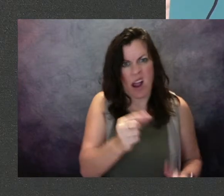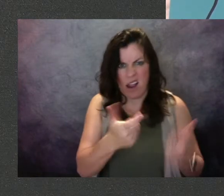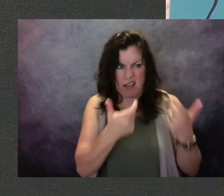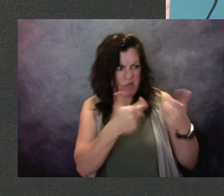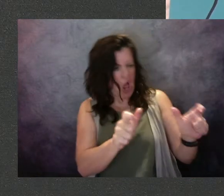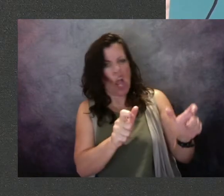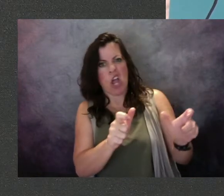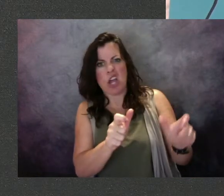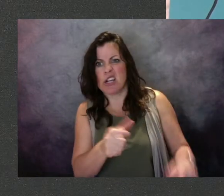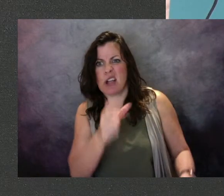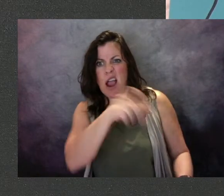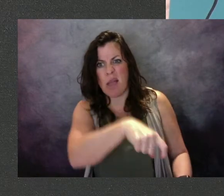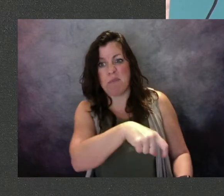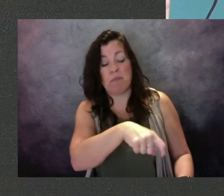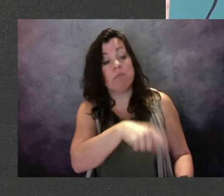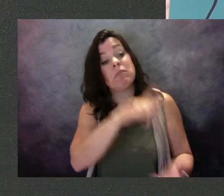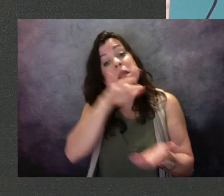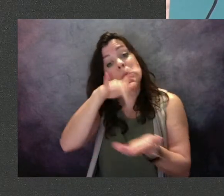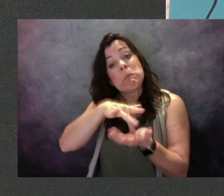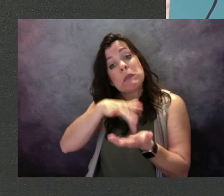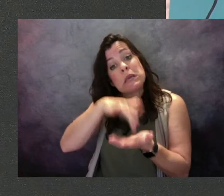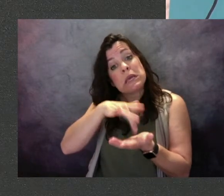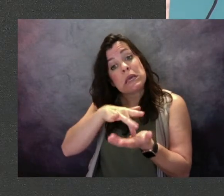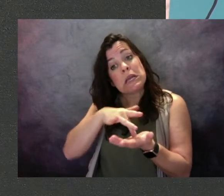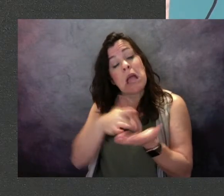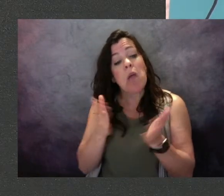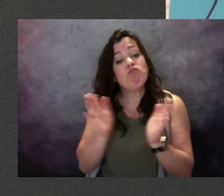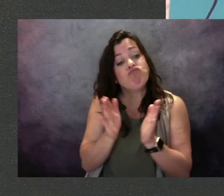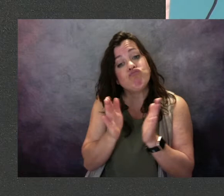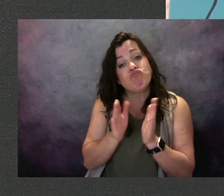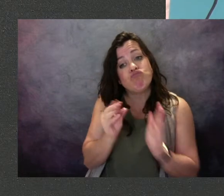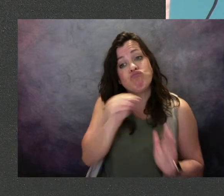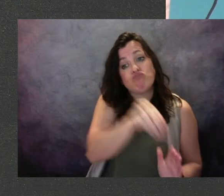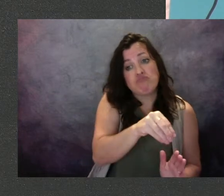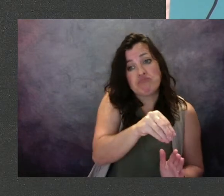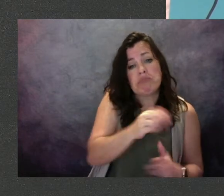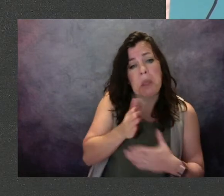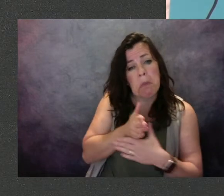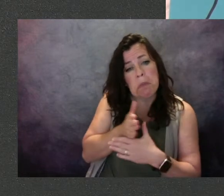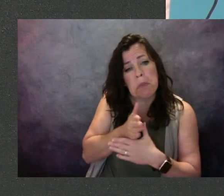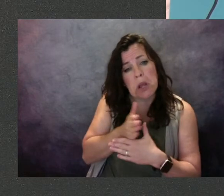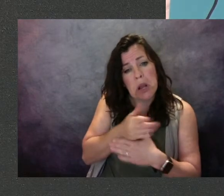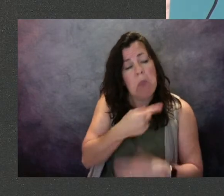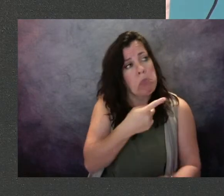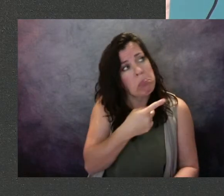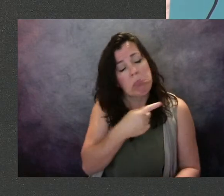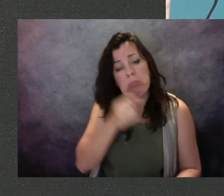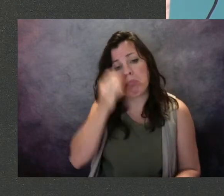And if you have a medium sized fish, you could glue a medium size piece of sea glass on it.